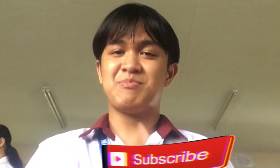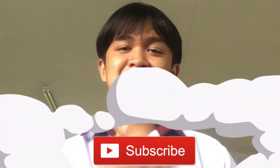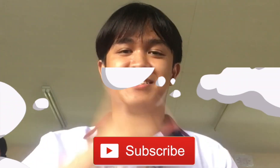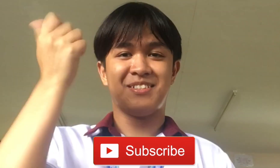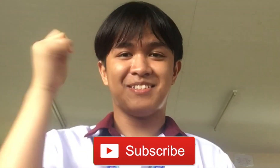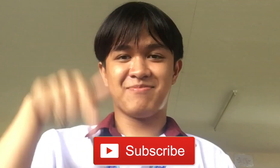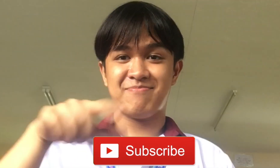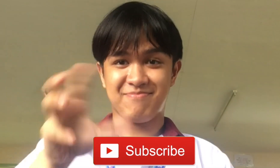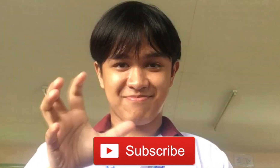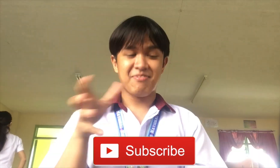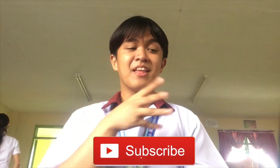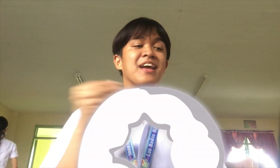then please subscribe this channel